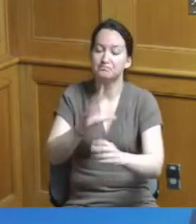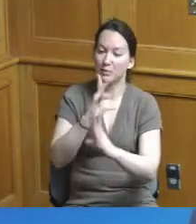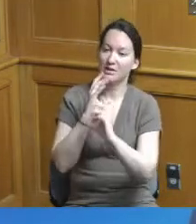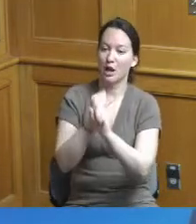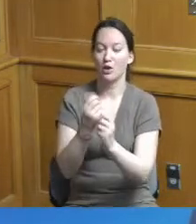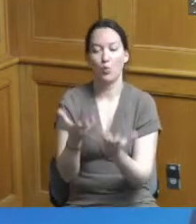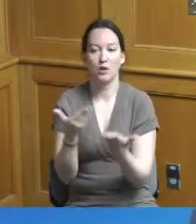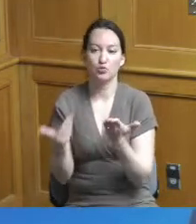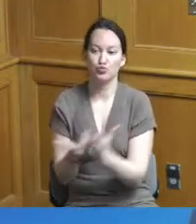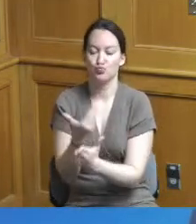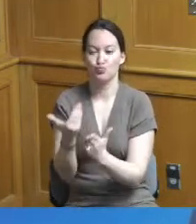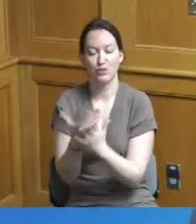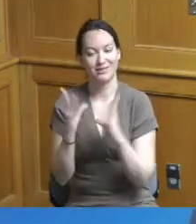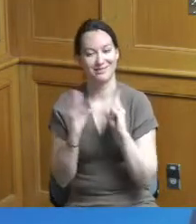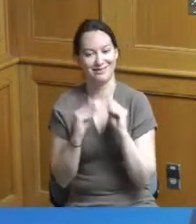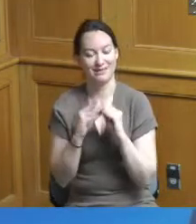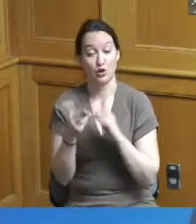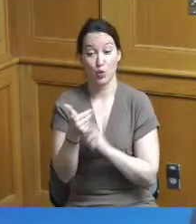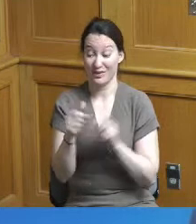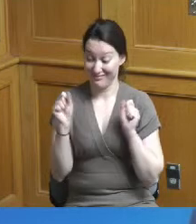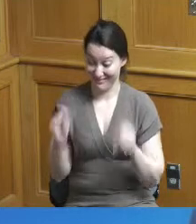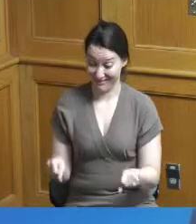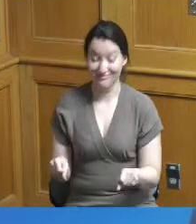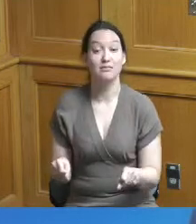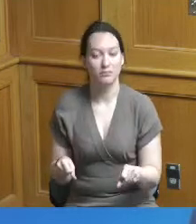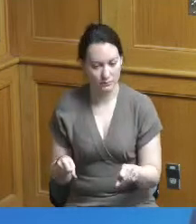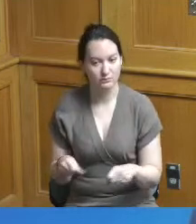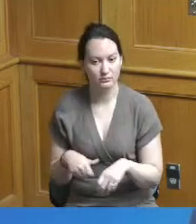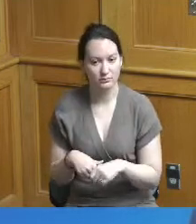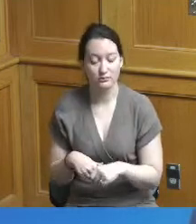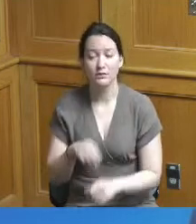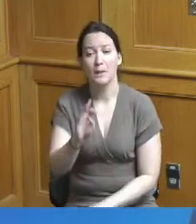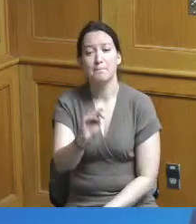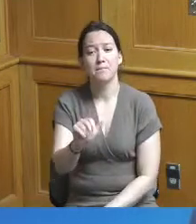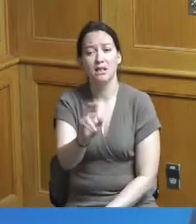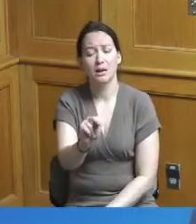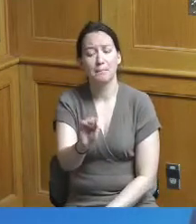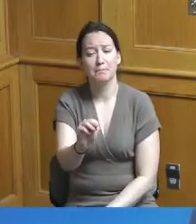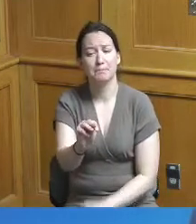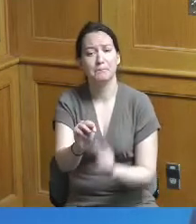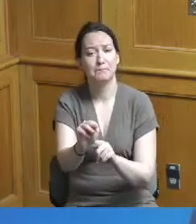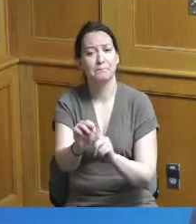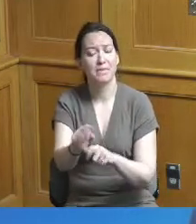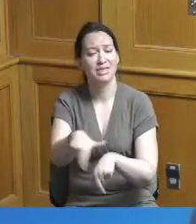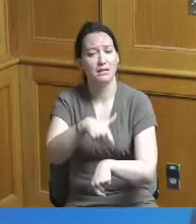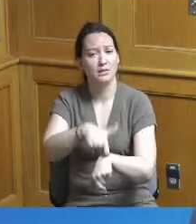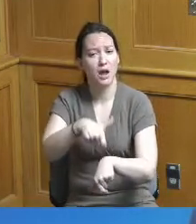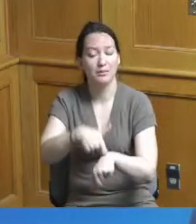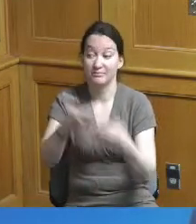convention Hotel possible the Millennium at the time and this is just for the Public's knowledge